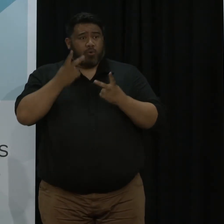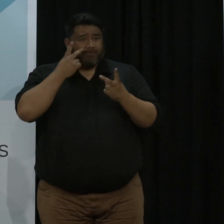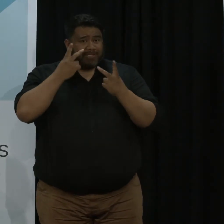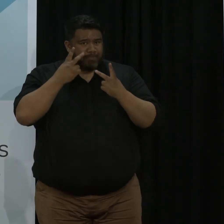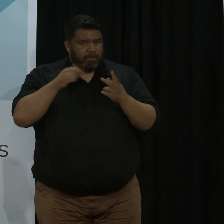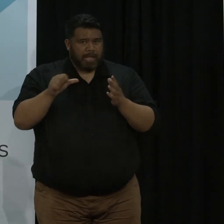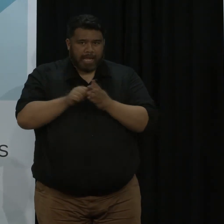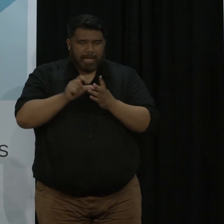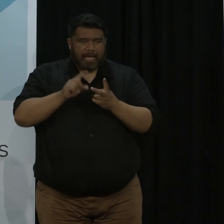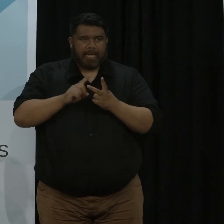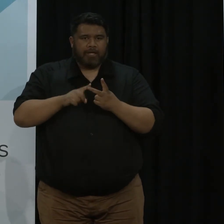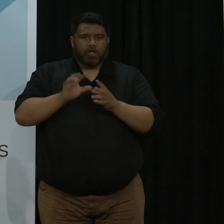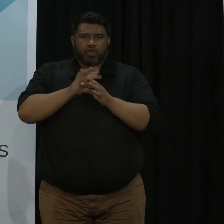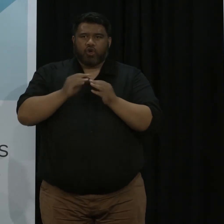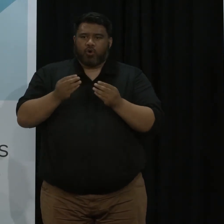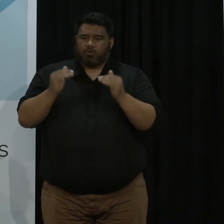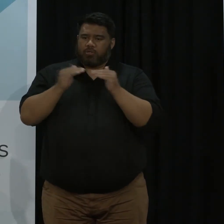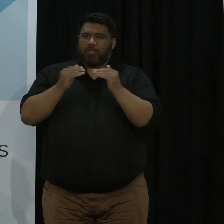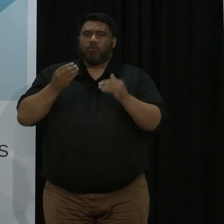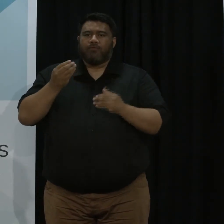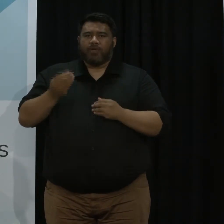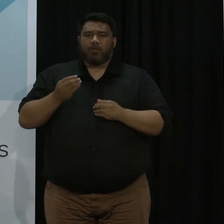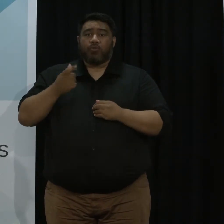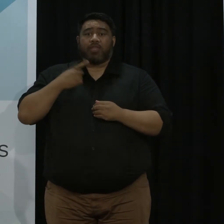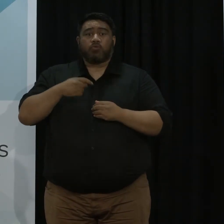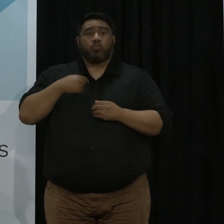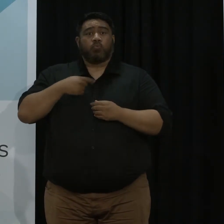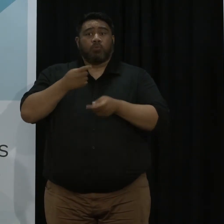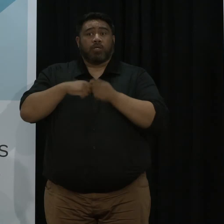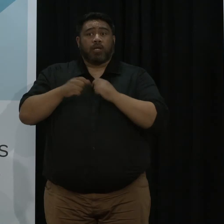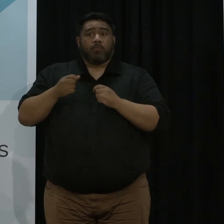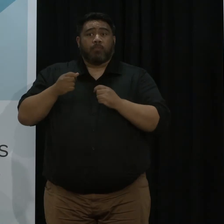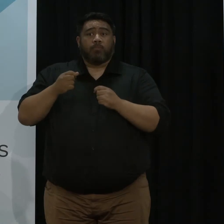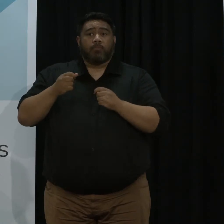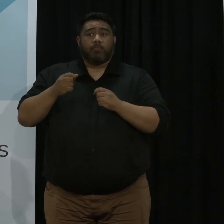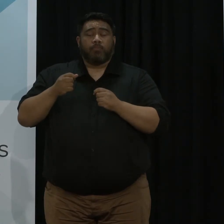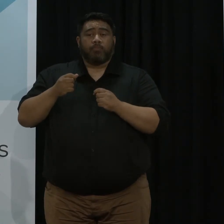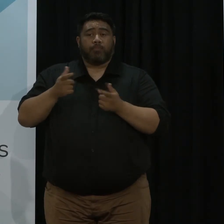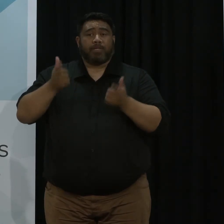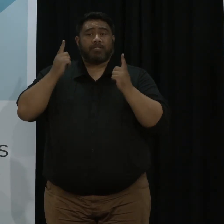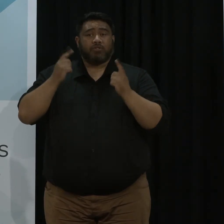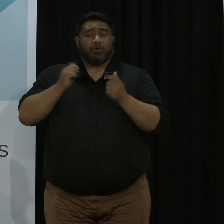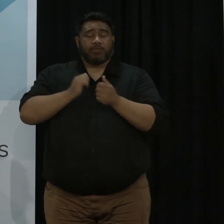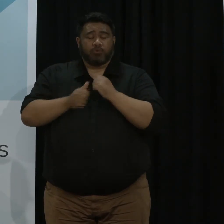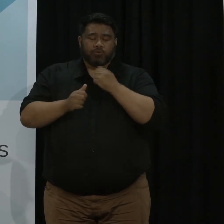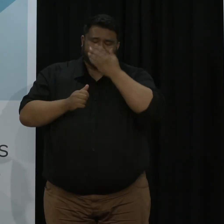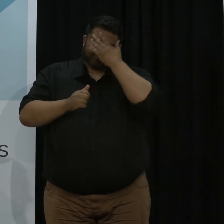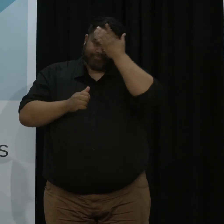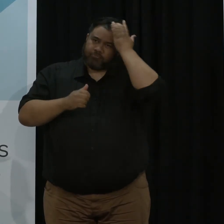The sponsorship talks to... Women's sport has struggled for visibility and to be